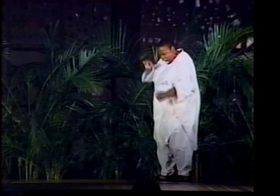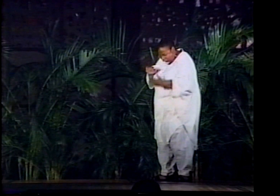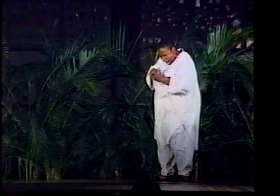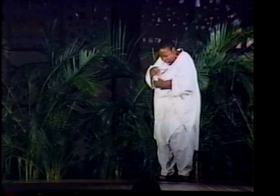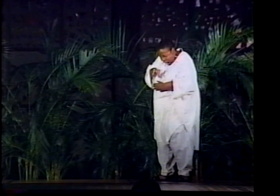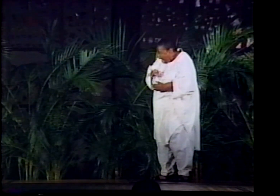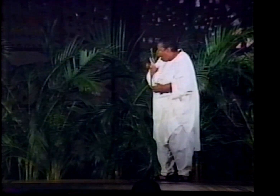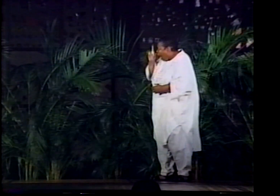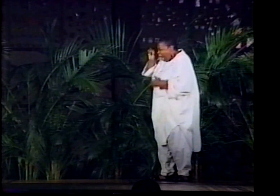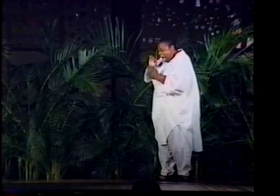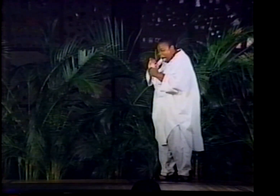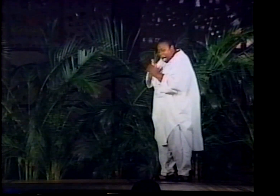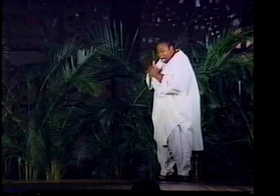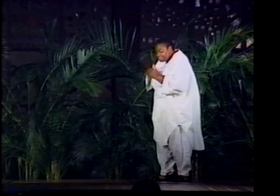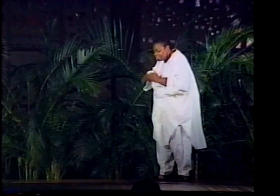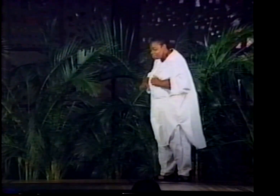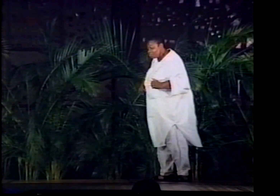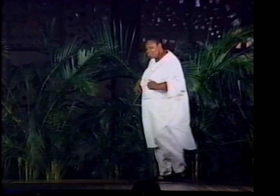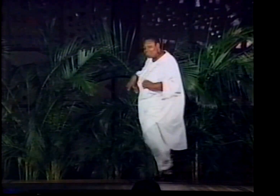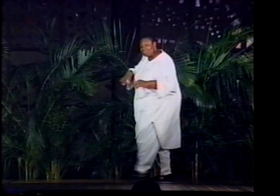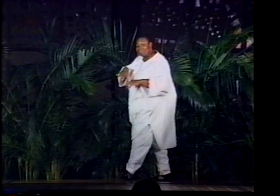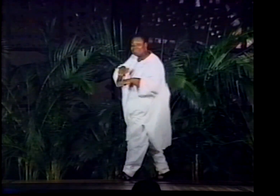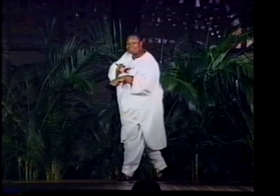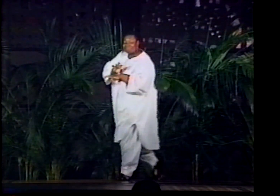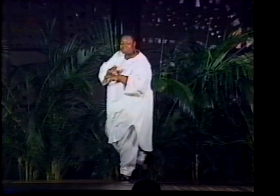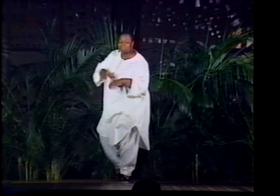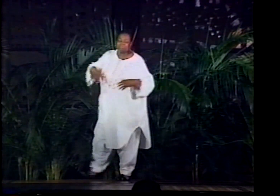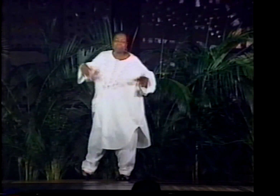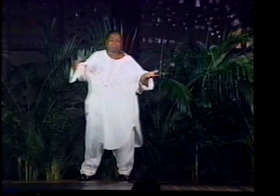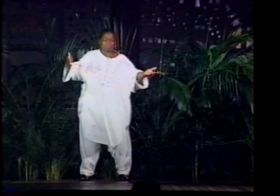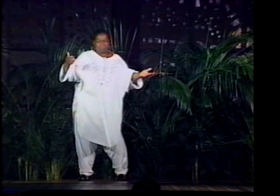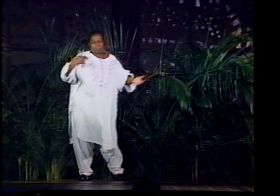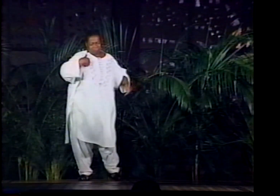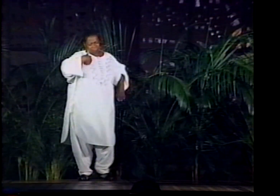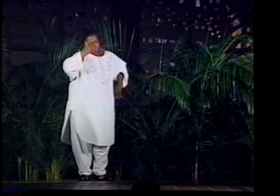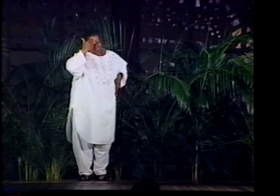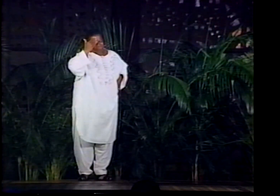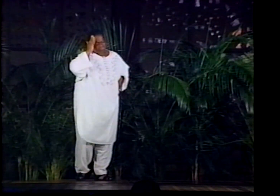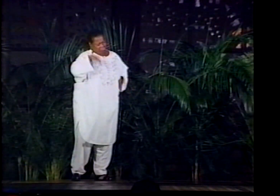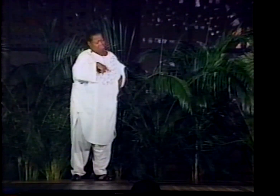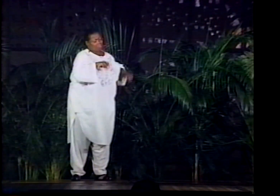I didn’t realize I could move this.”